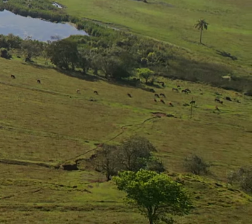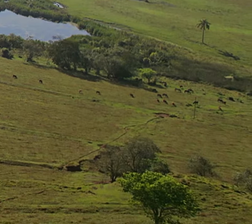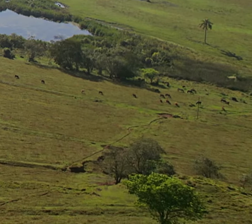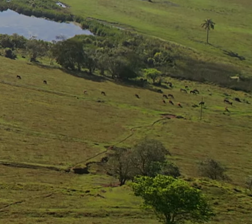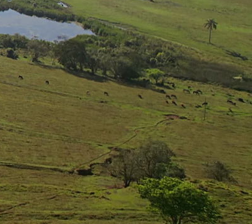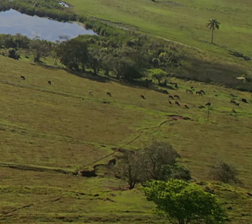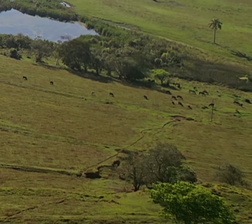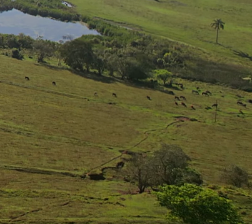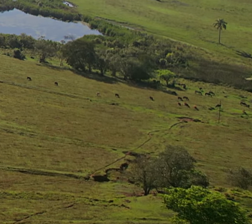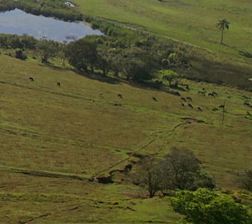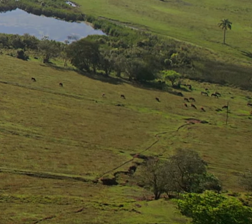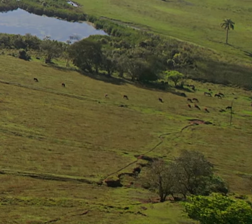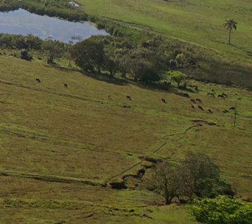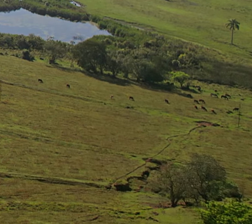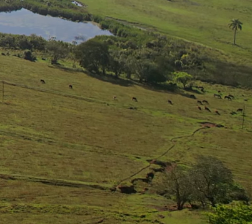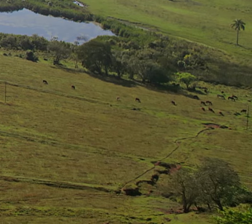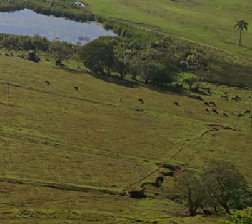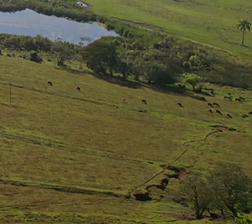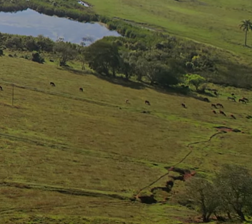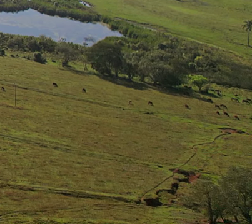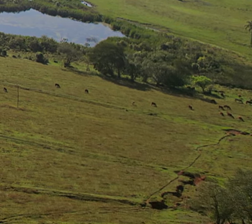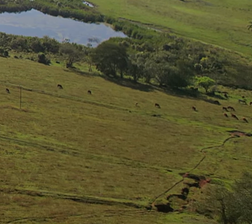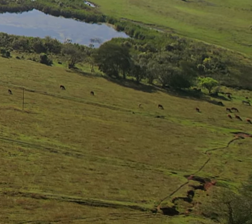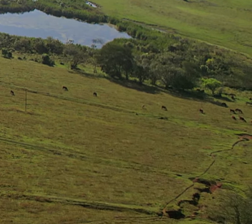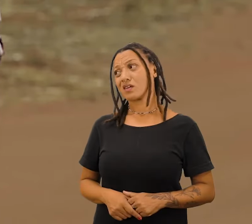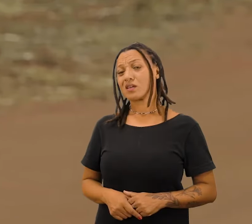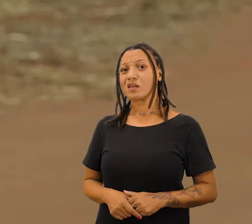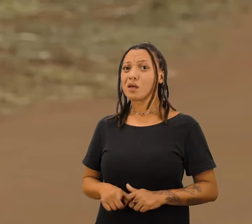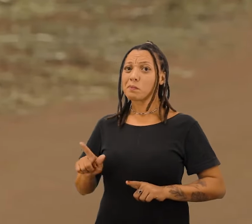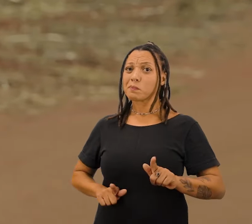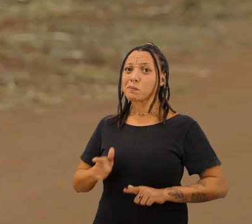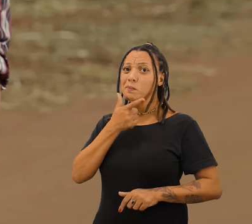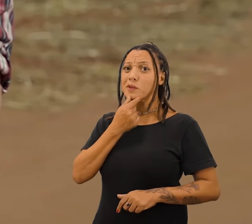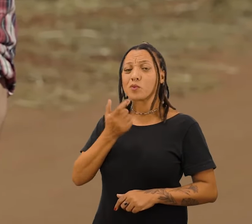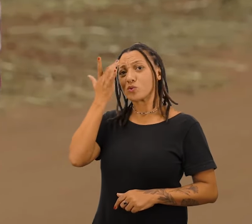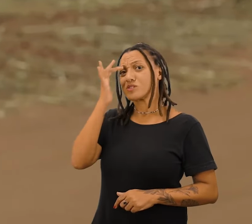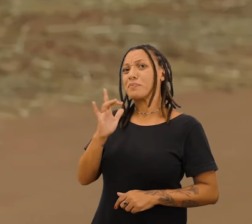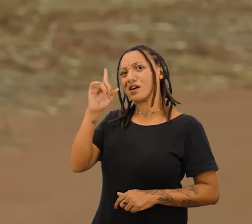Instrumental [Click] [Birds]